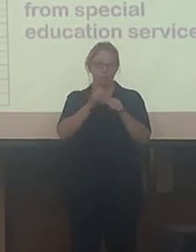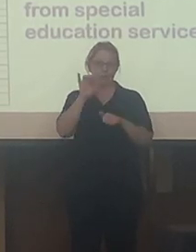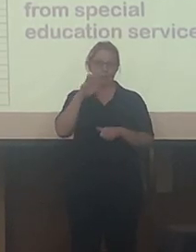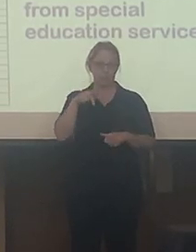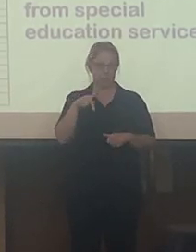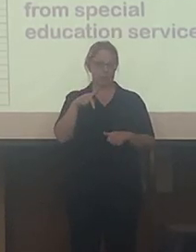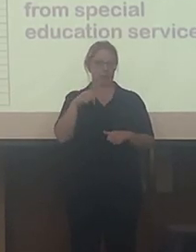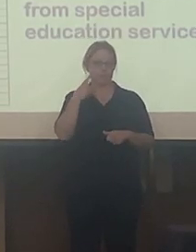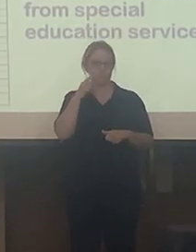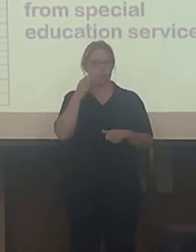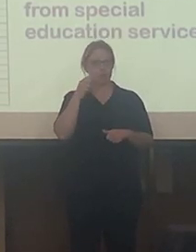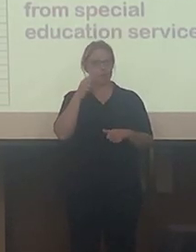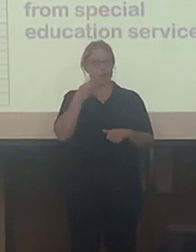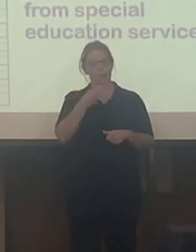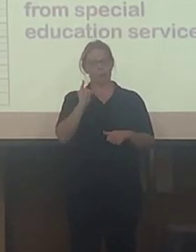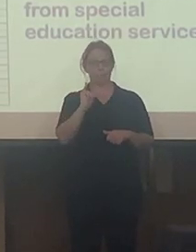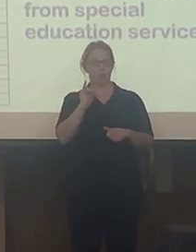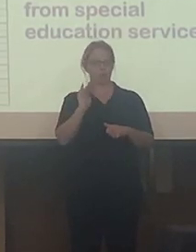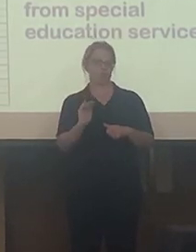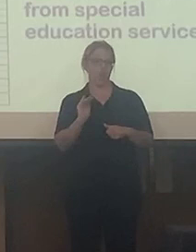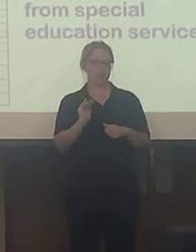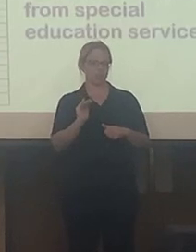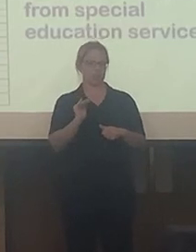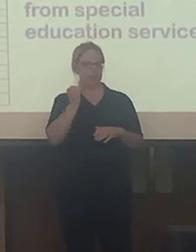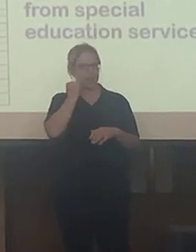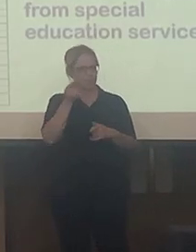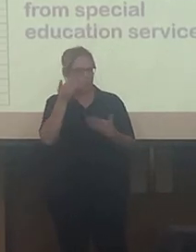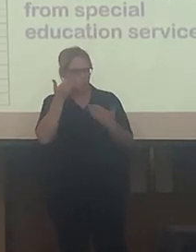hearing impaired child because if you don't know what a child hears how do you serve them